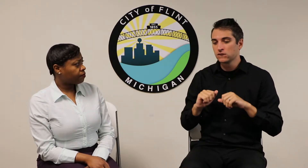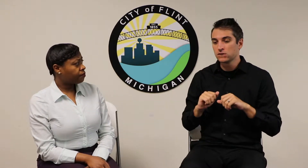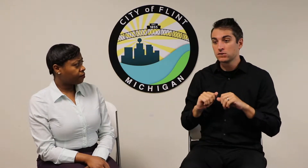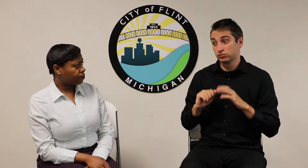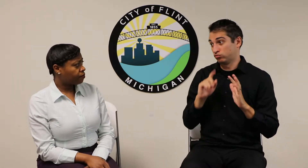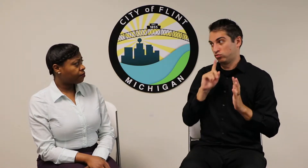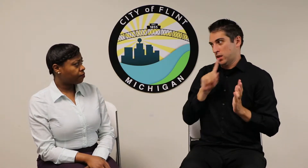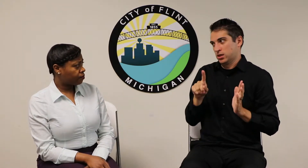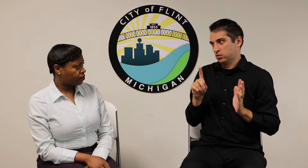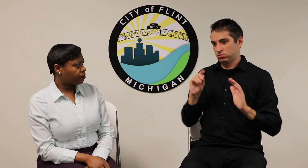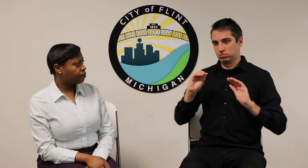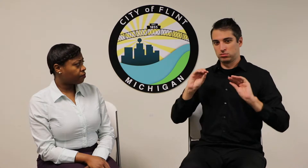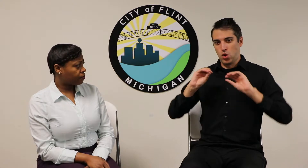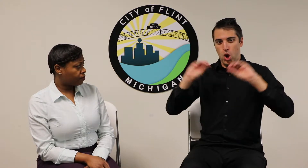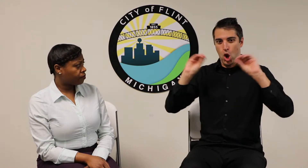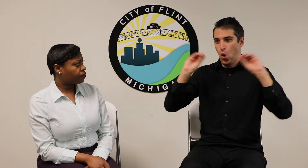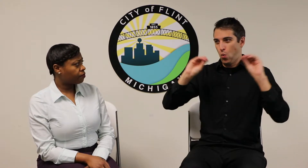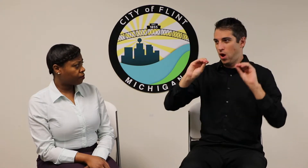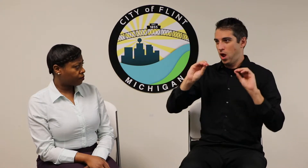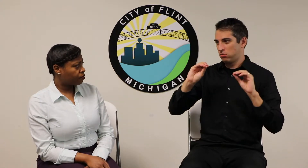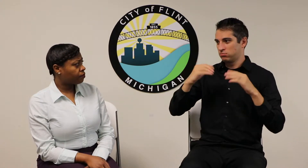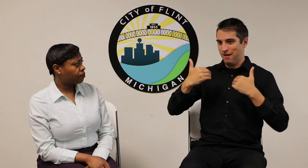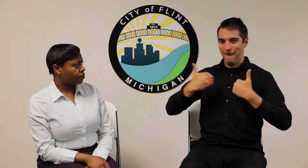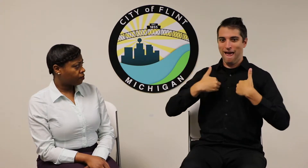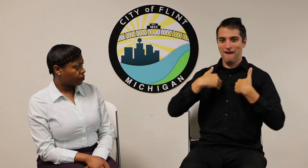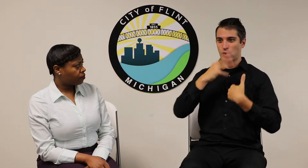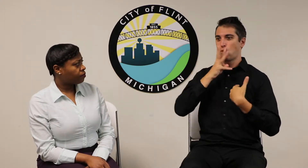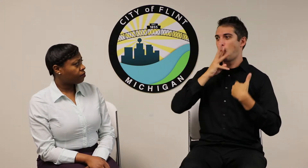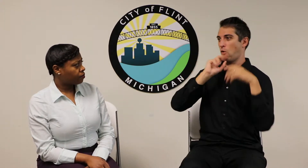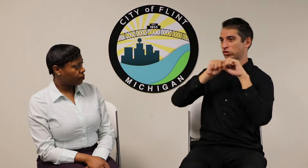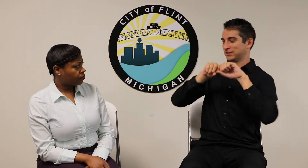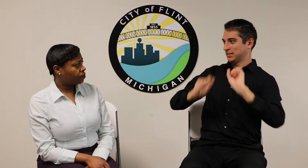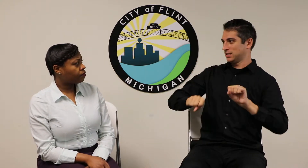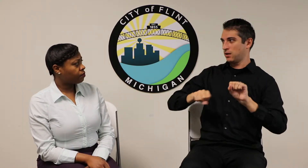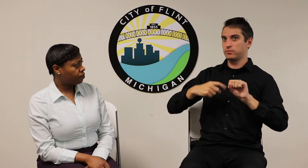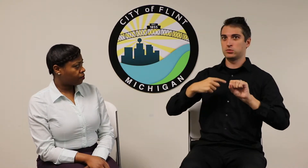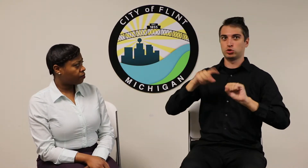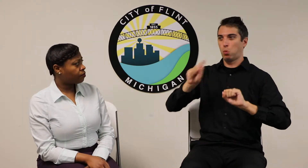designed a water system and planned that we would have these filters at the point